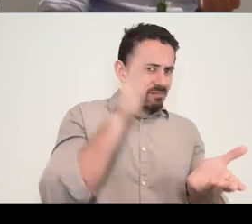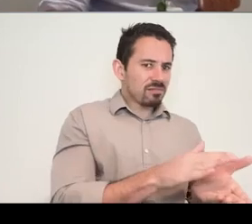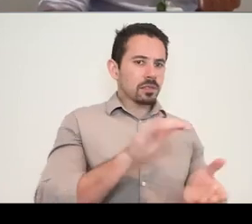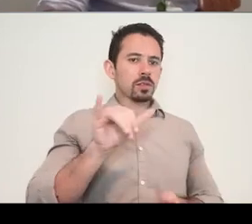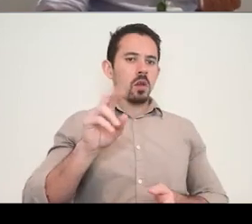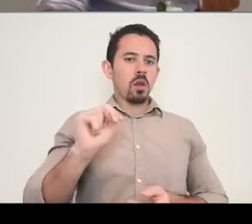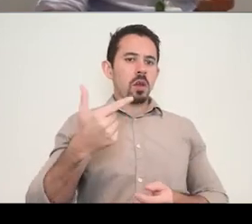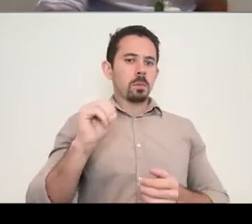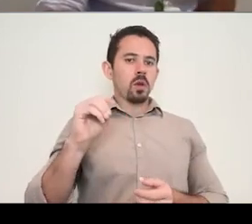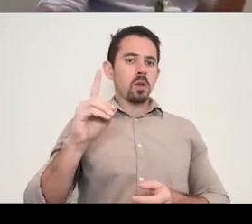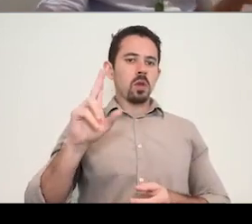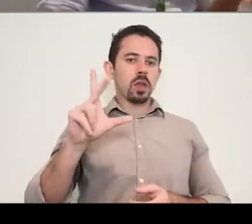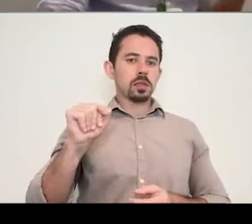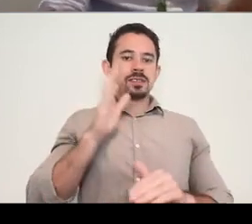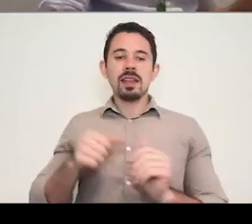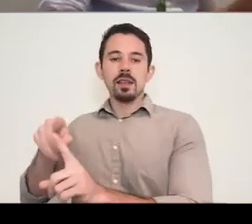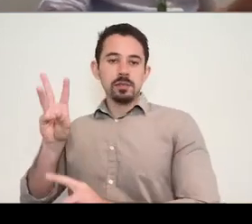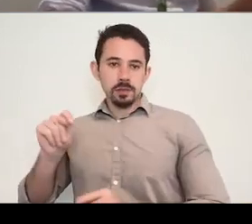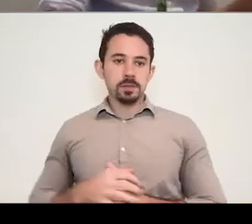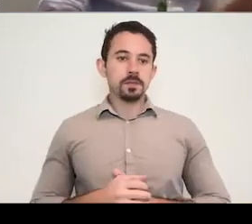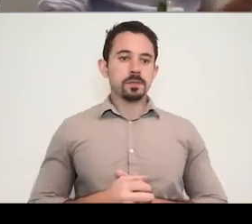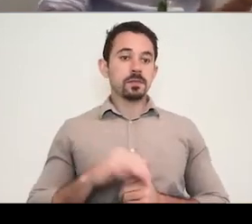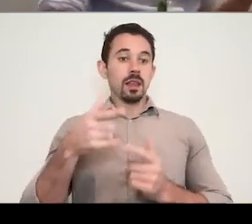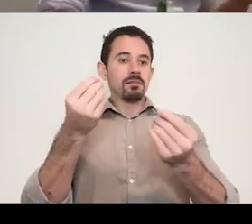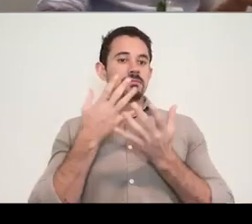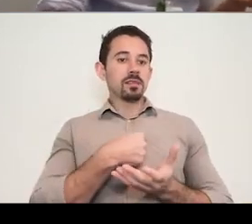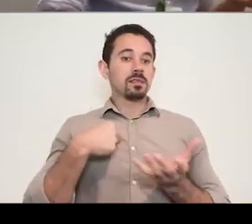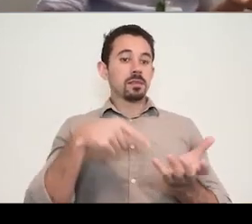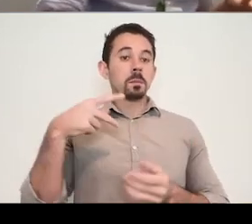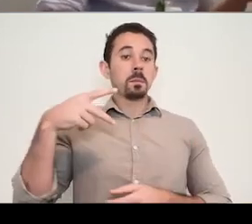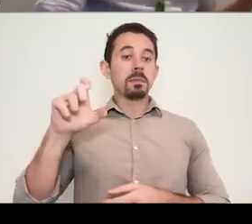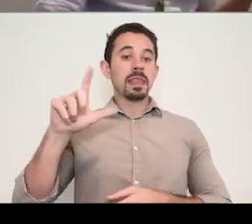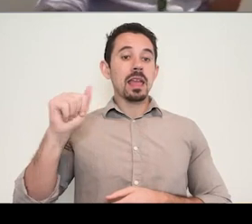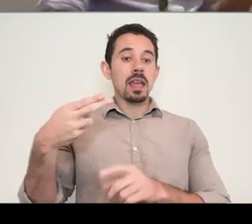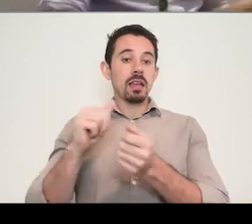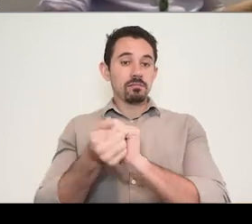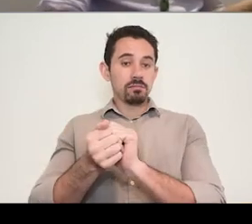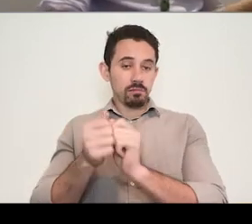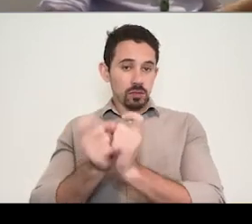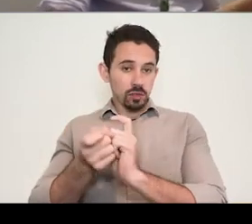colony biofilm is soft and flexible, and that PelA hydrolase activity increases the stiffness